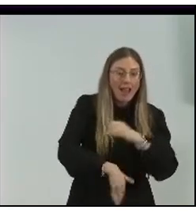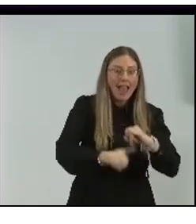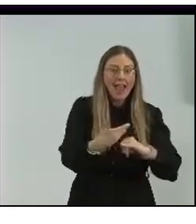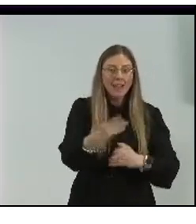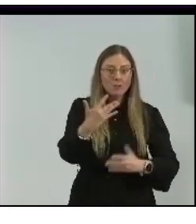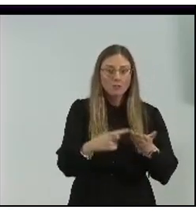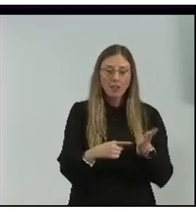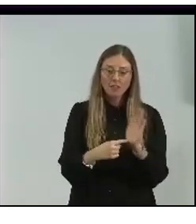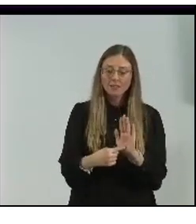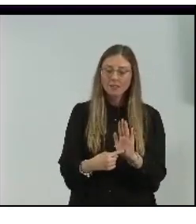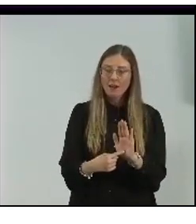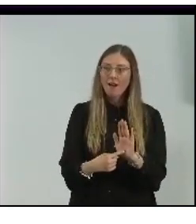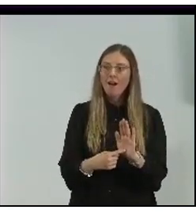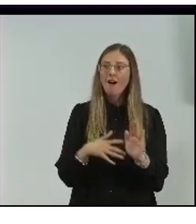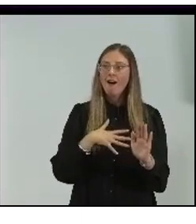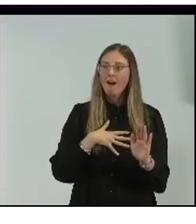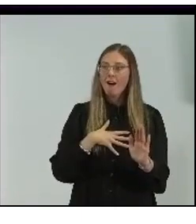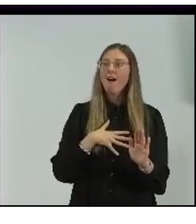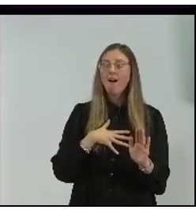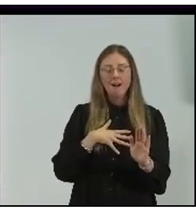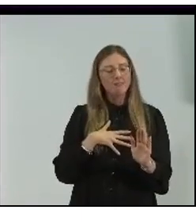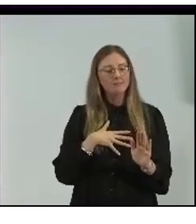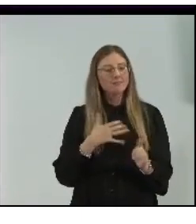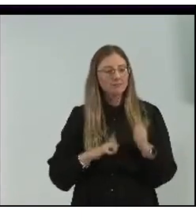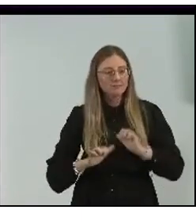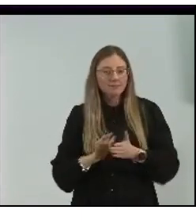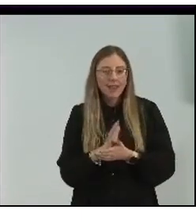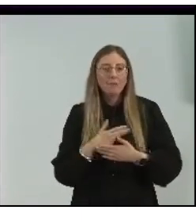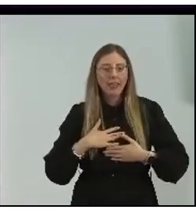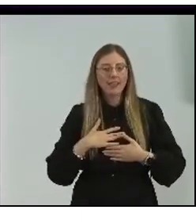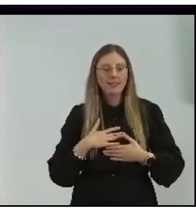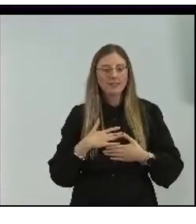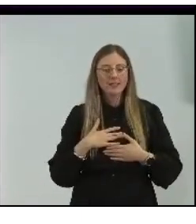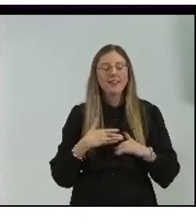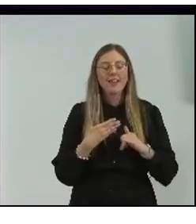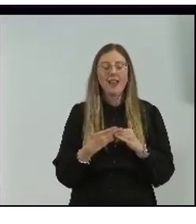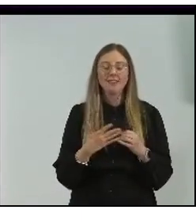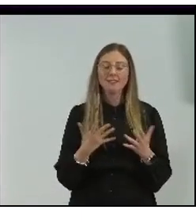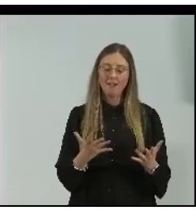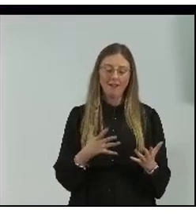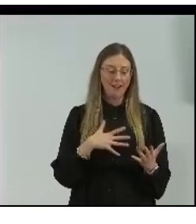do this and, and when you see, when they see the results, it's tends to -